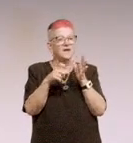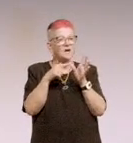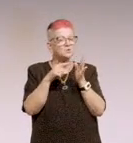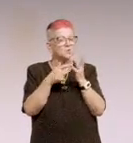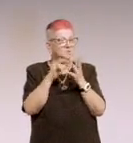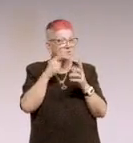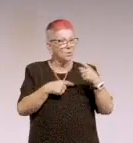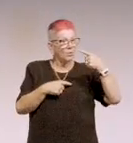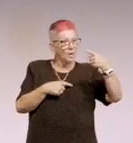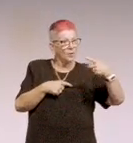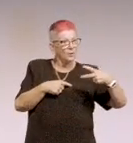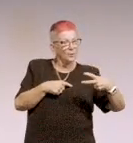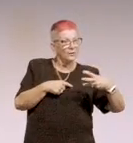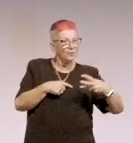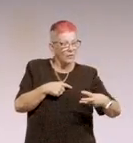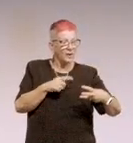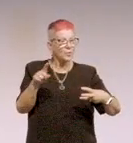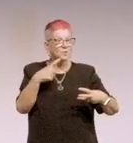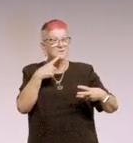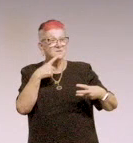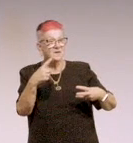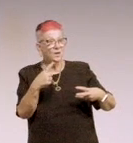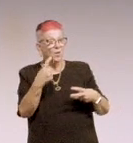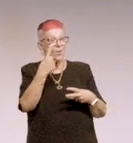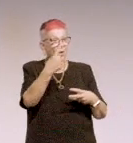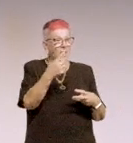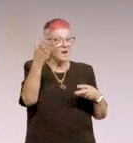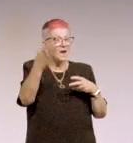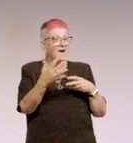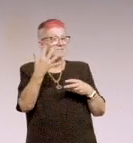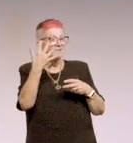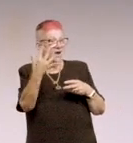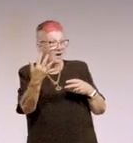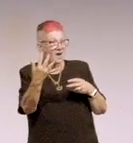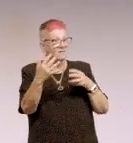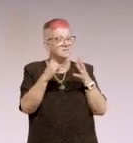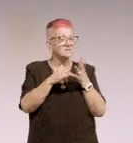So when you navigate the commie will say, "One out of five slides,"